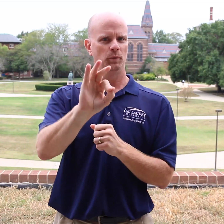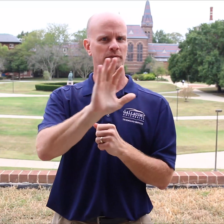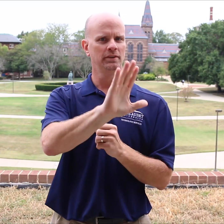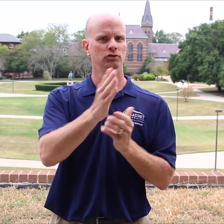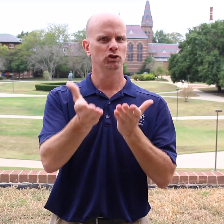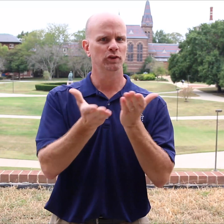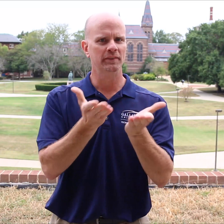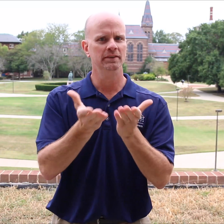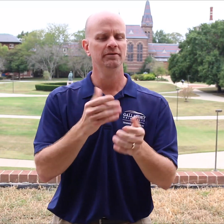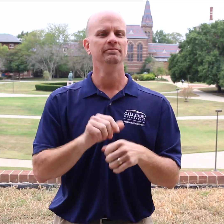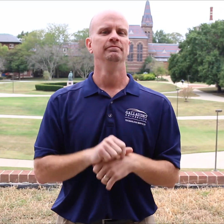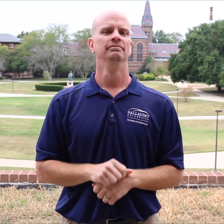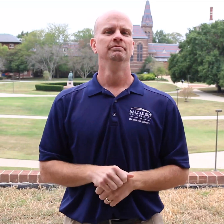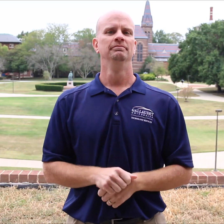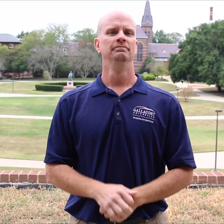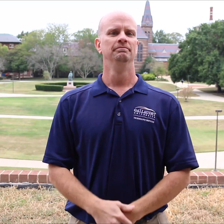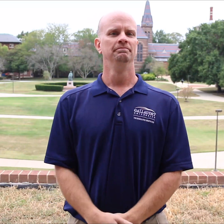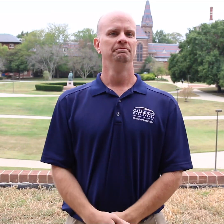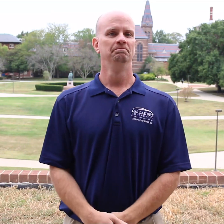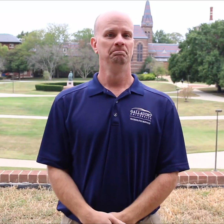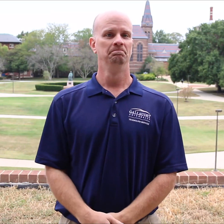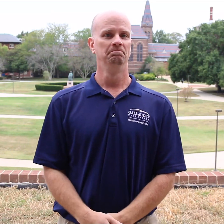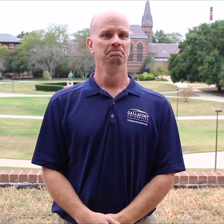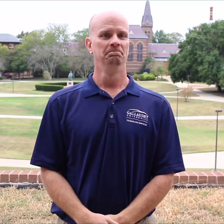And we got a lot of positive comments about Crossfuze and their services.